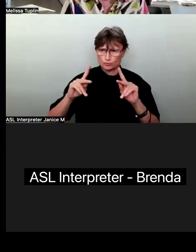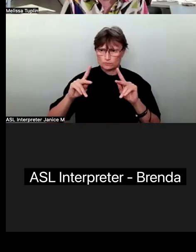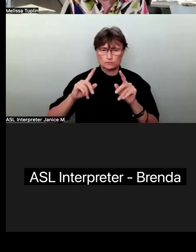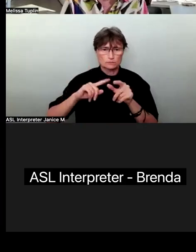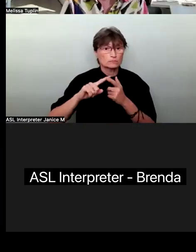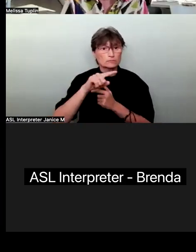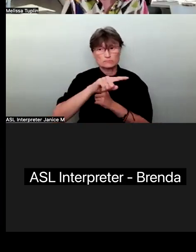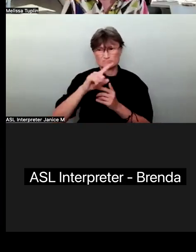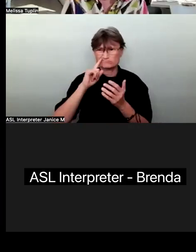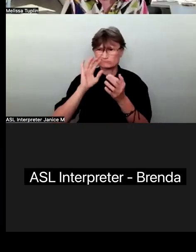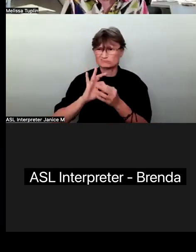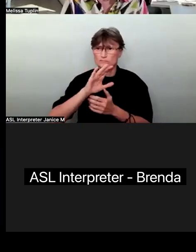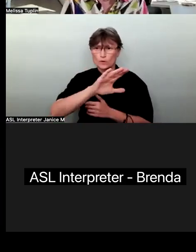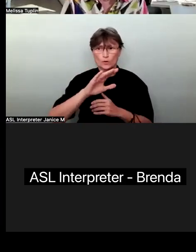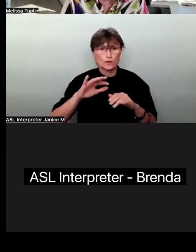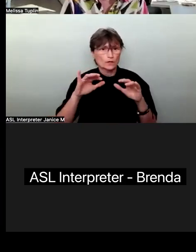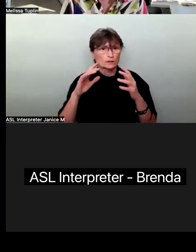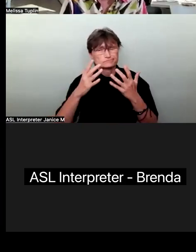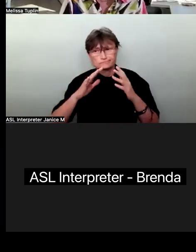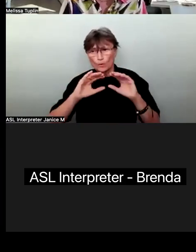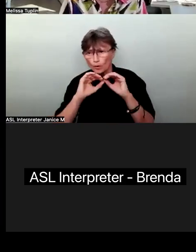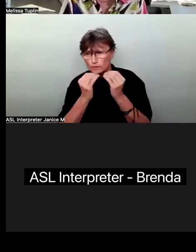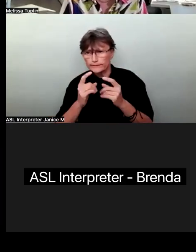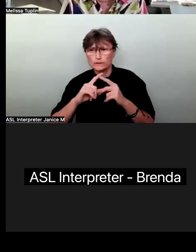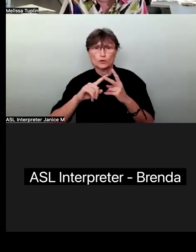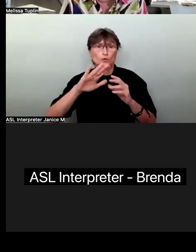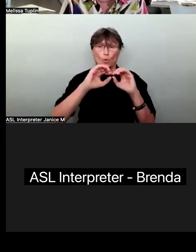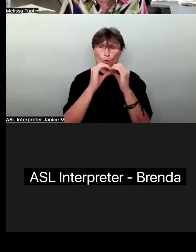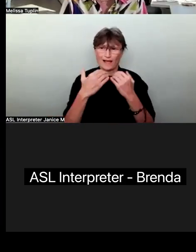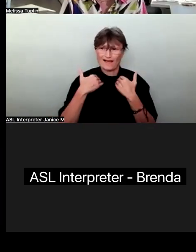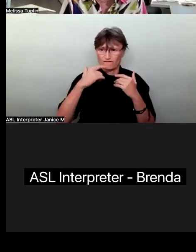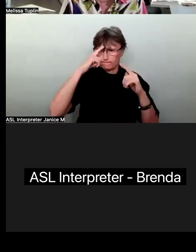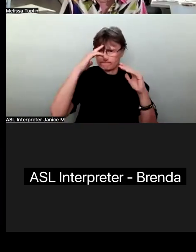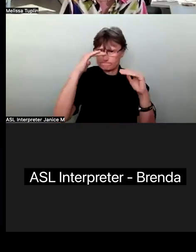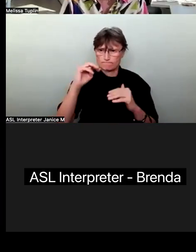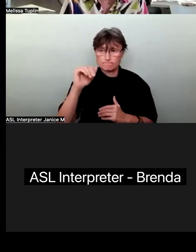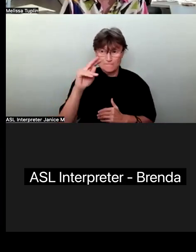mandate and size of operations, which we will use to determine if you are eligible,